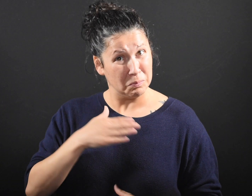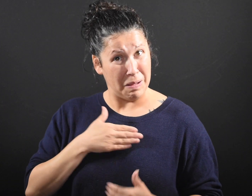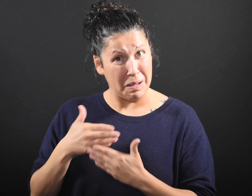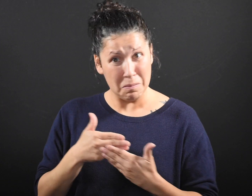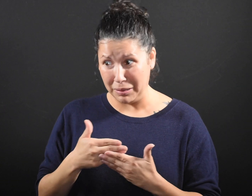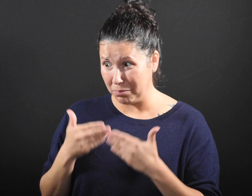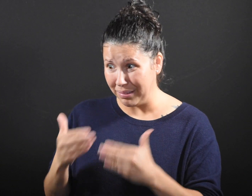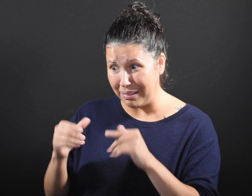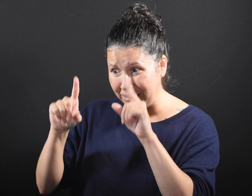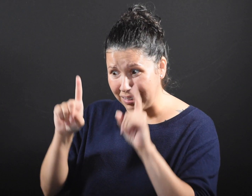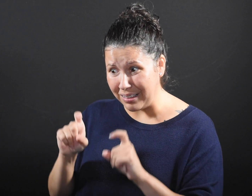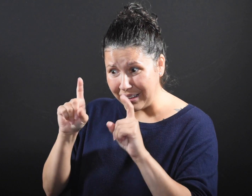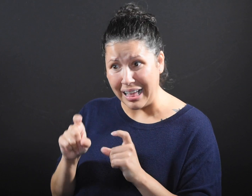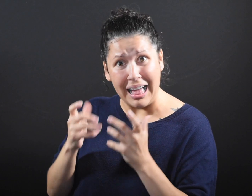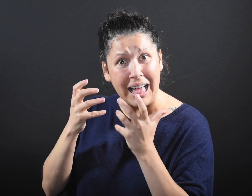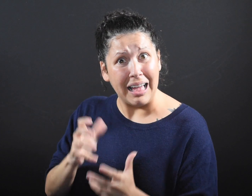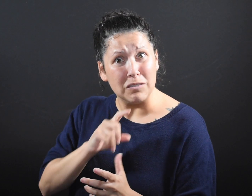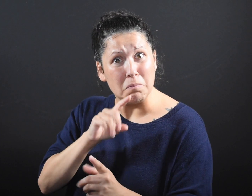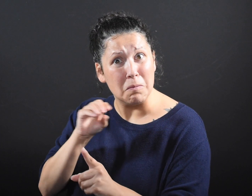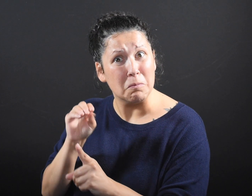Should my baby be tested for heavy metal exposure?